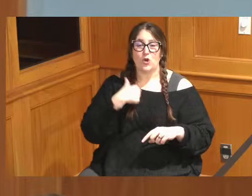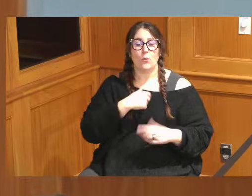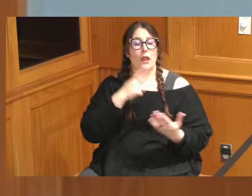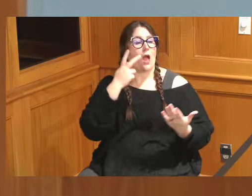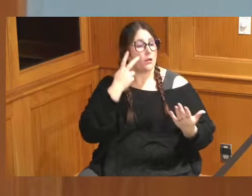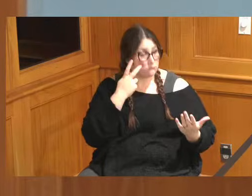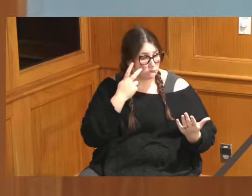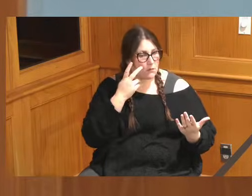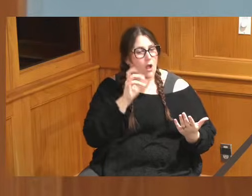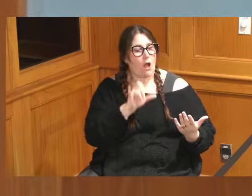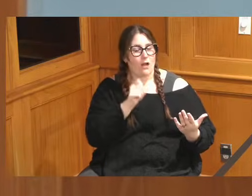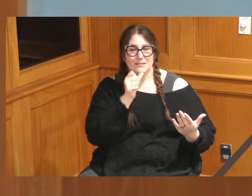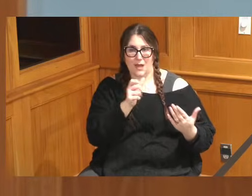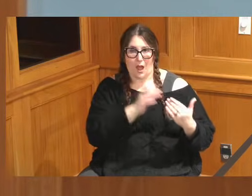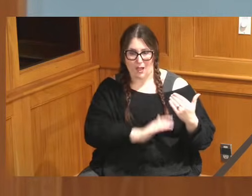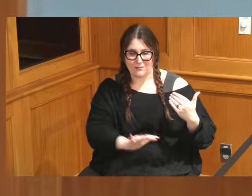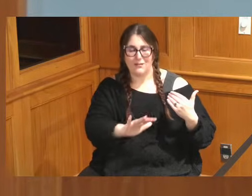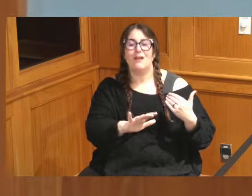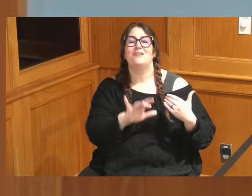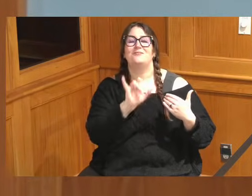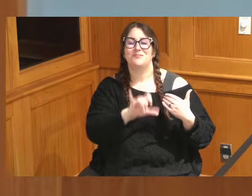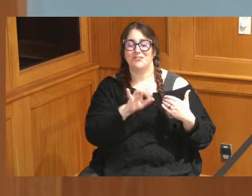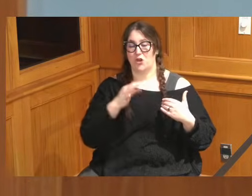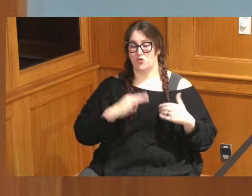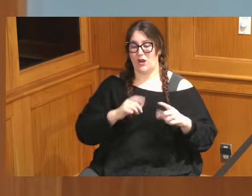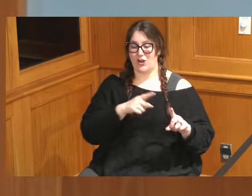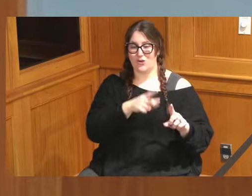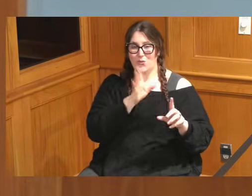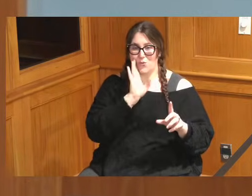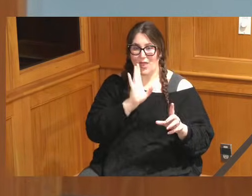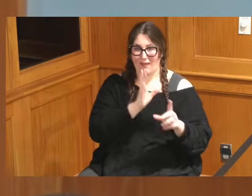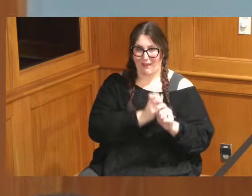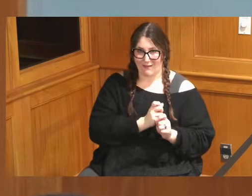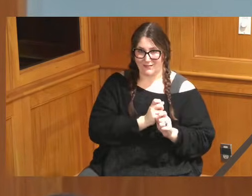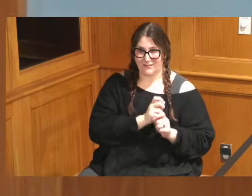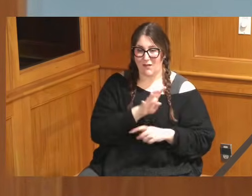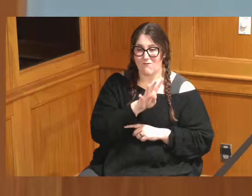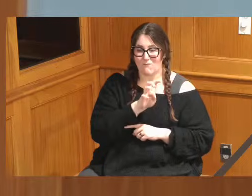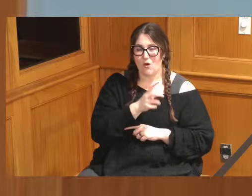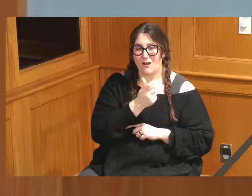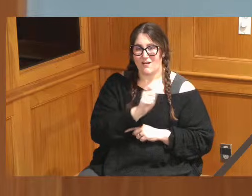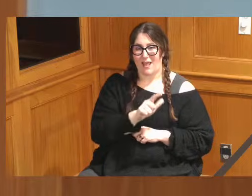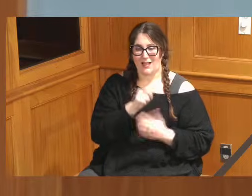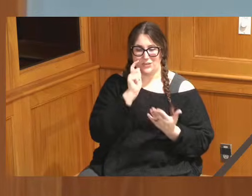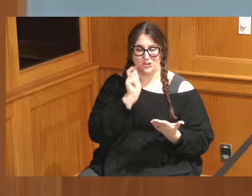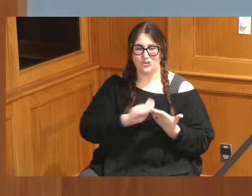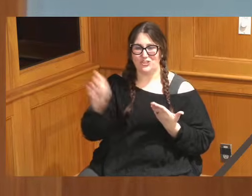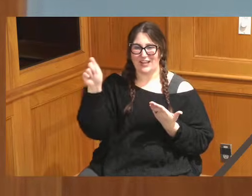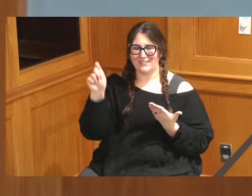the ground then you get credit for that downspout removal there's 400 gallons check. We have a very